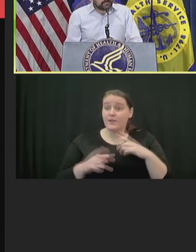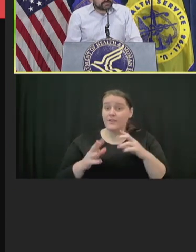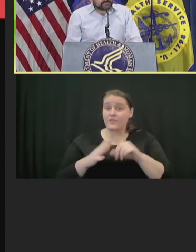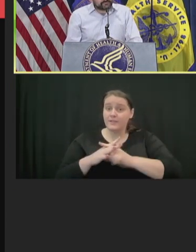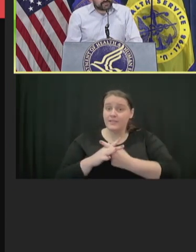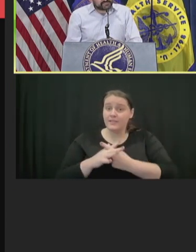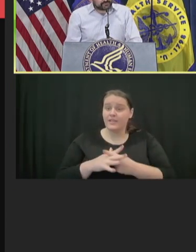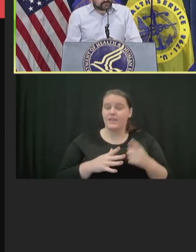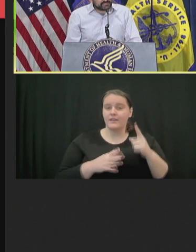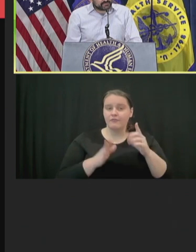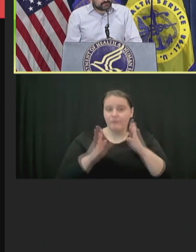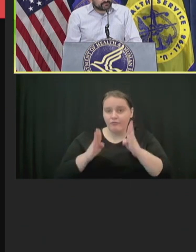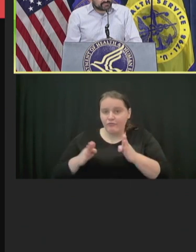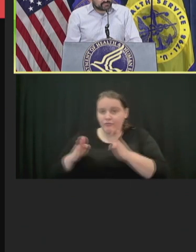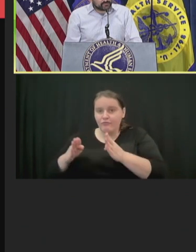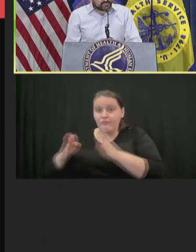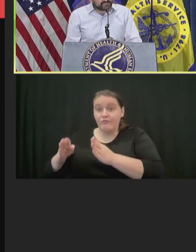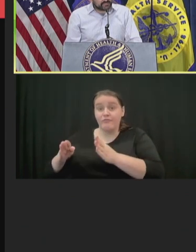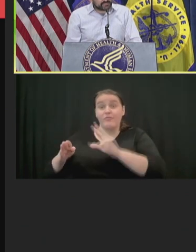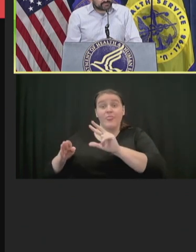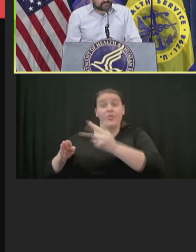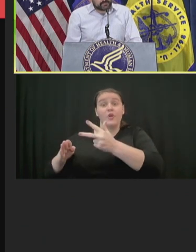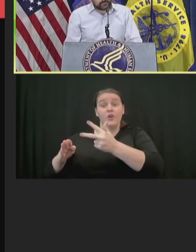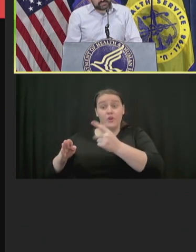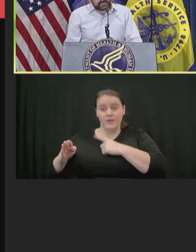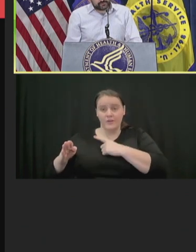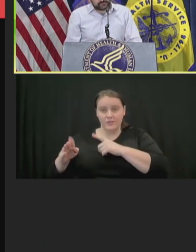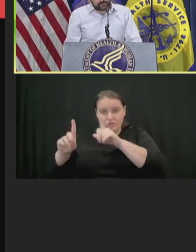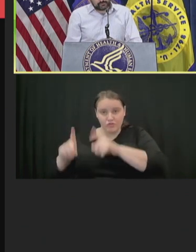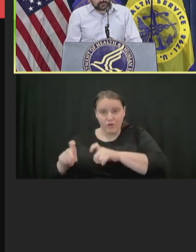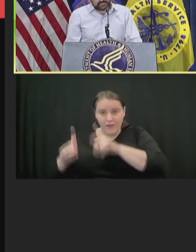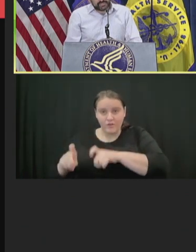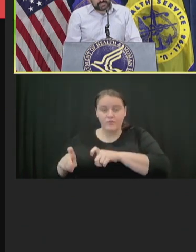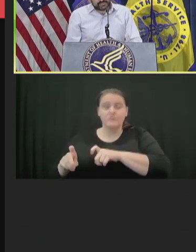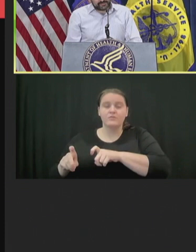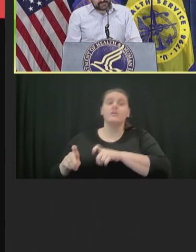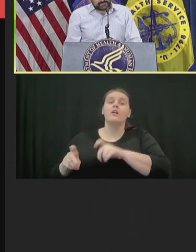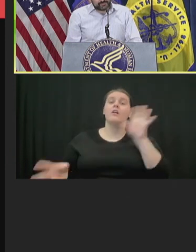These phase 3 and phase 2B studies will together enroll more than 80,000 people,